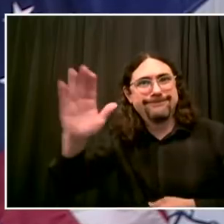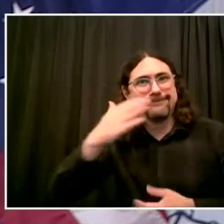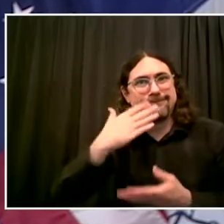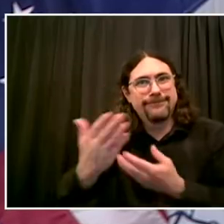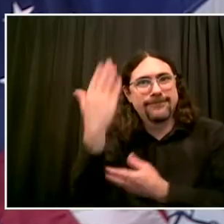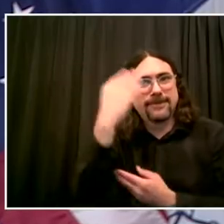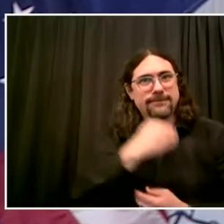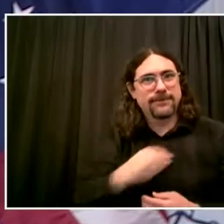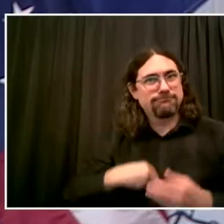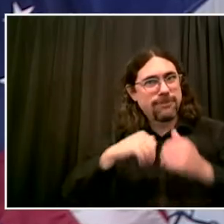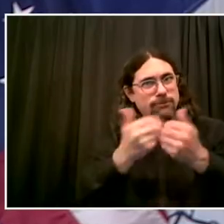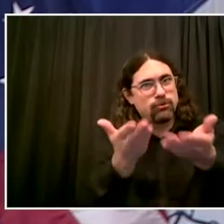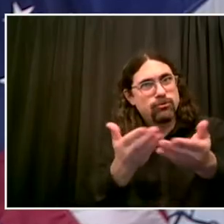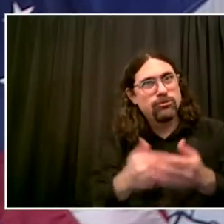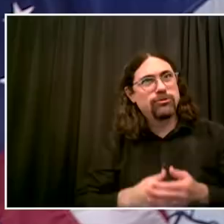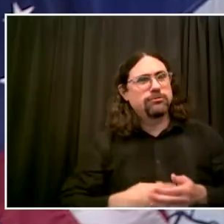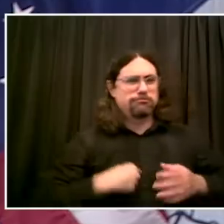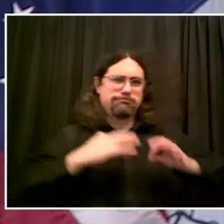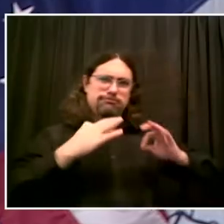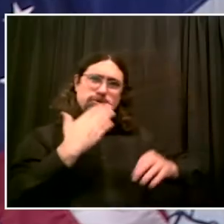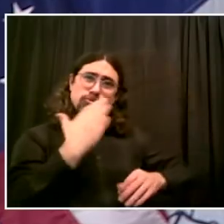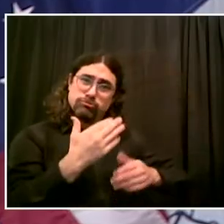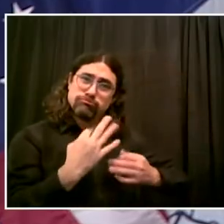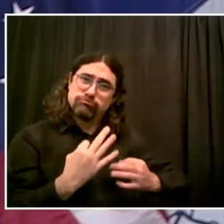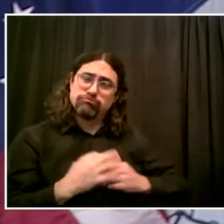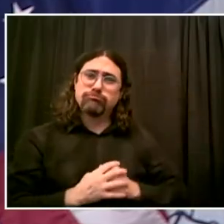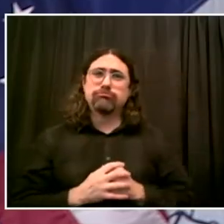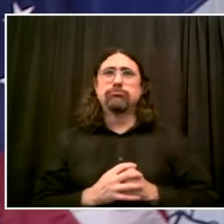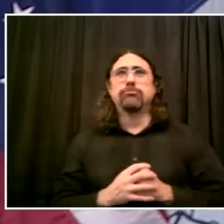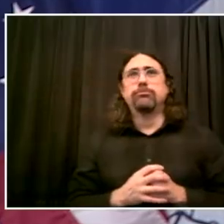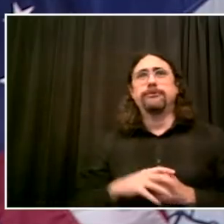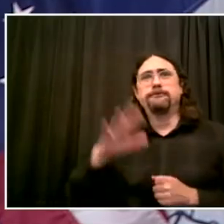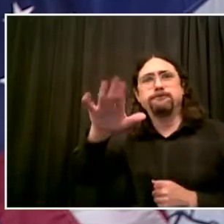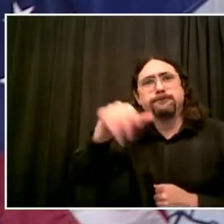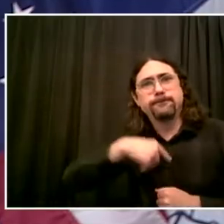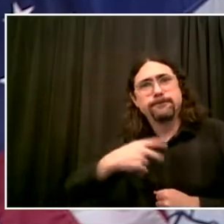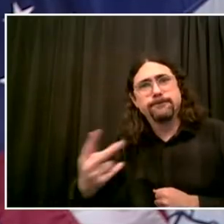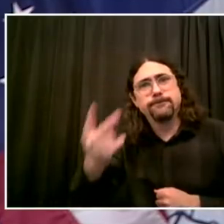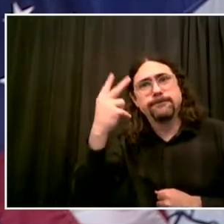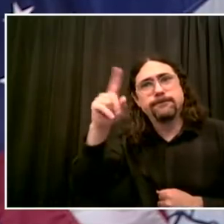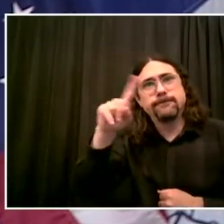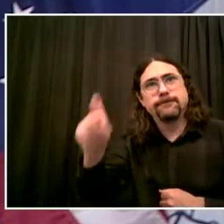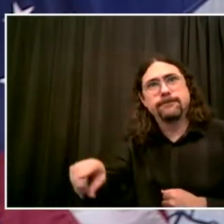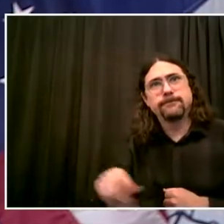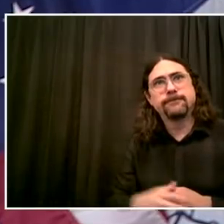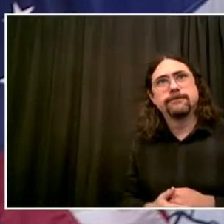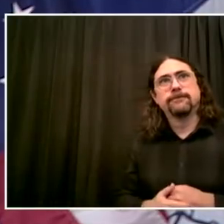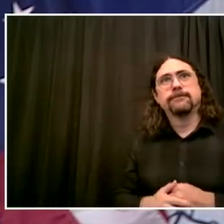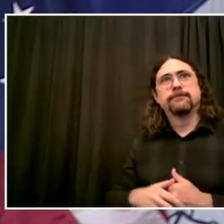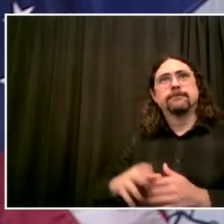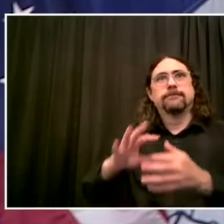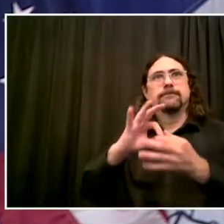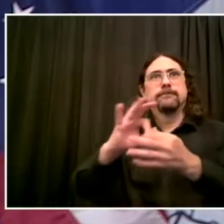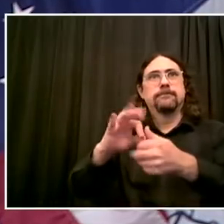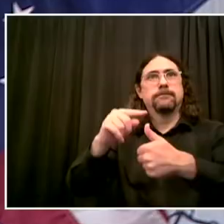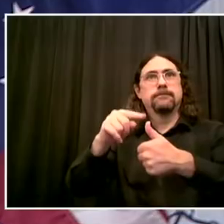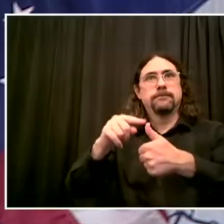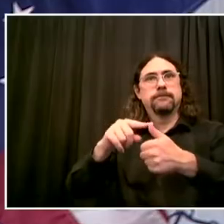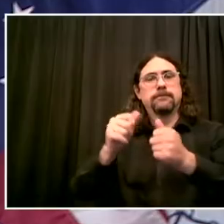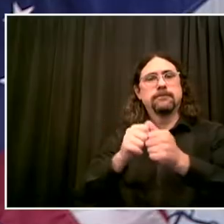MR. MAHER. GOOD MORNING MARA.CI I'M GOOD. I HAVE TWO